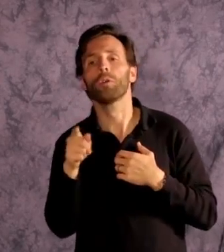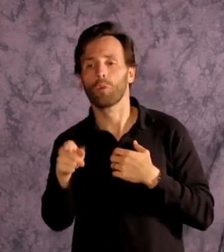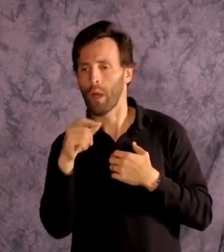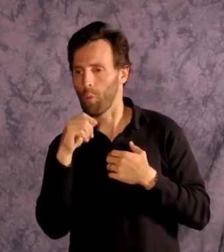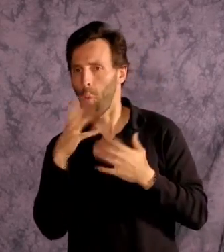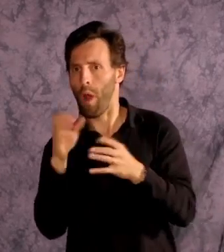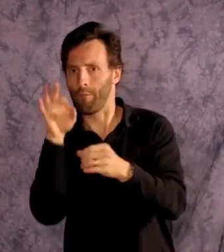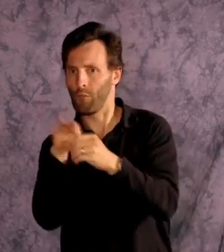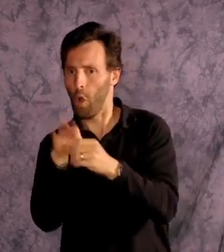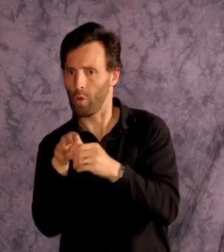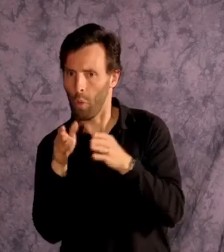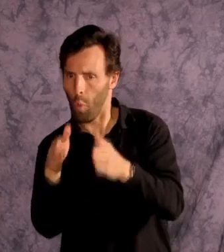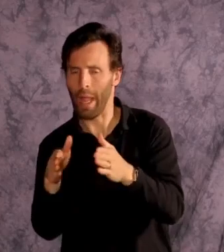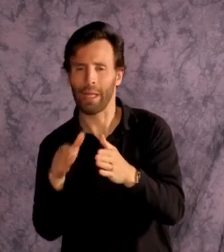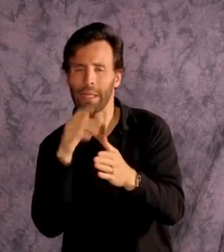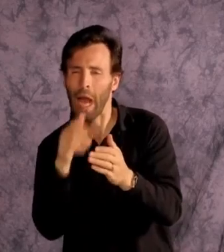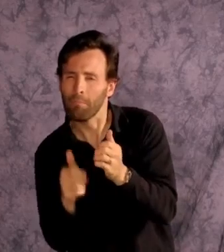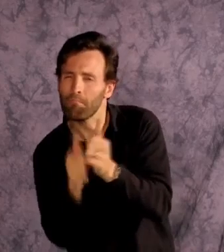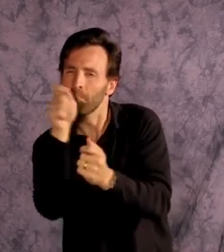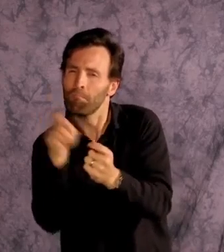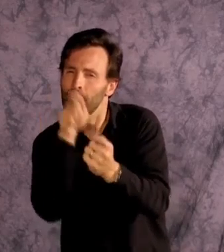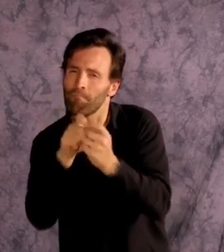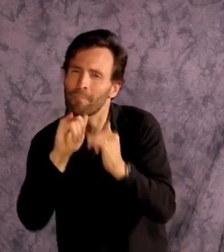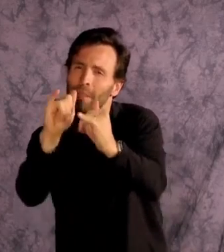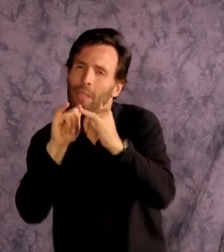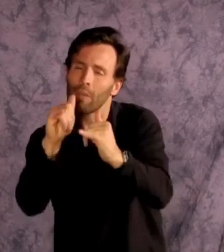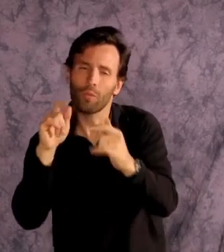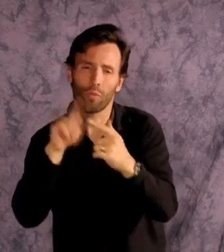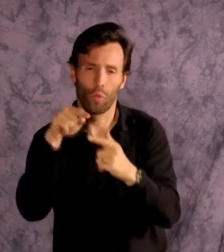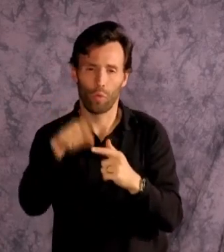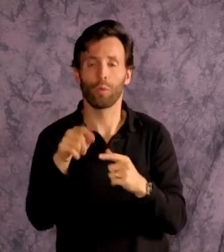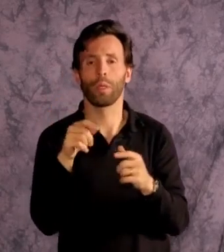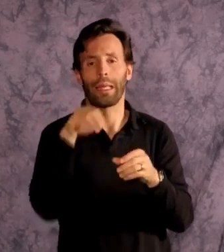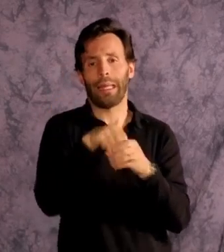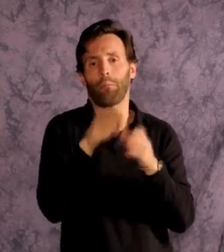to voters who either lack the correct "government-issued" ID